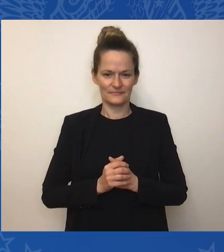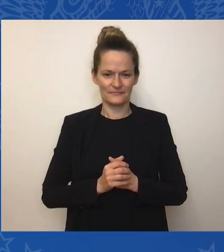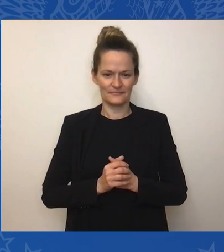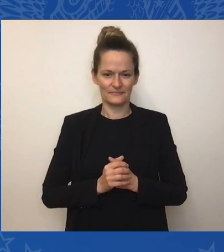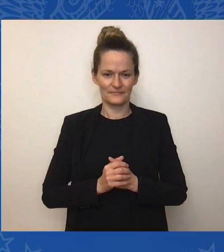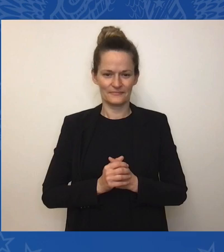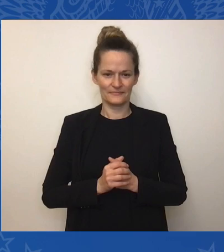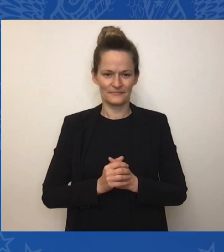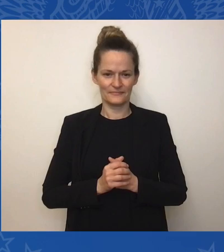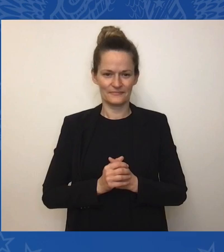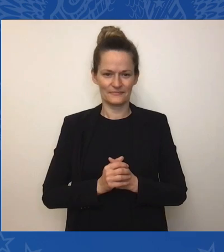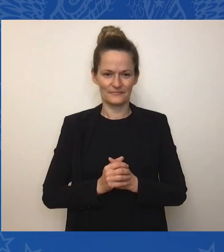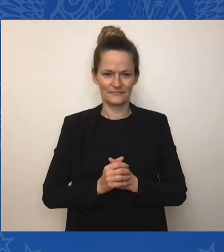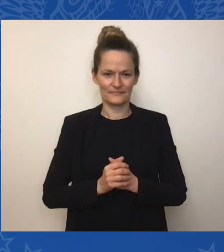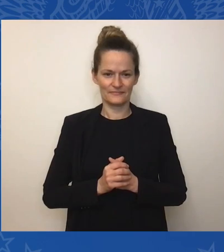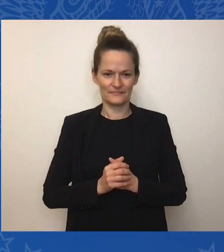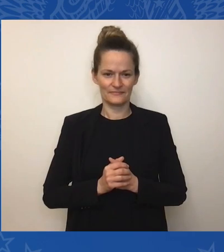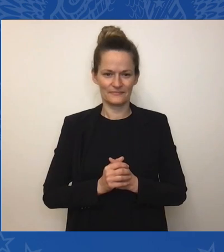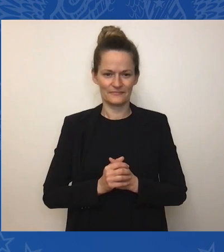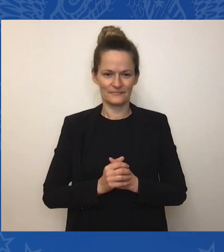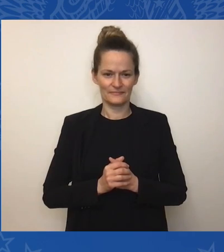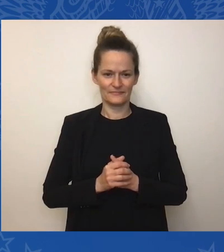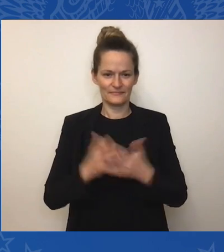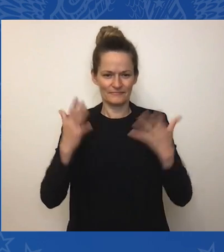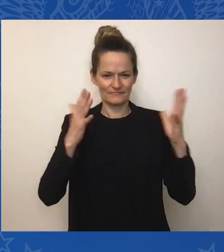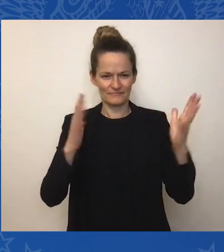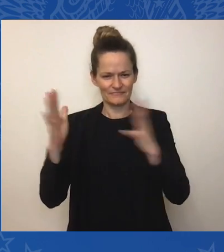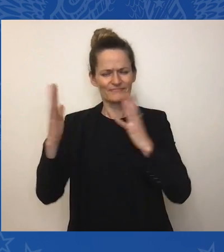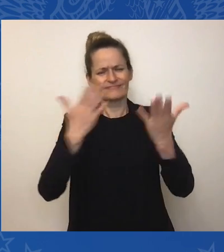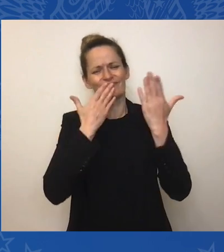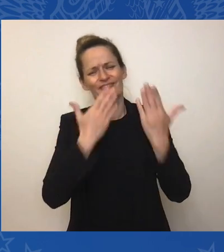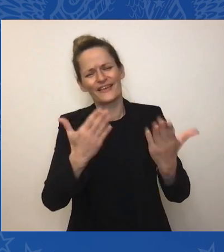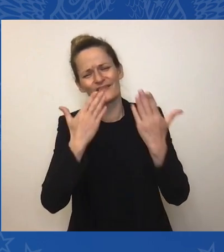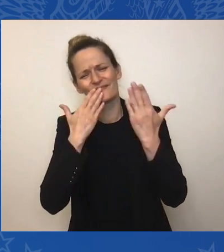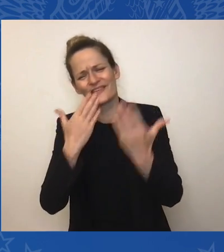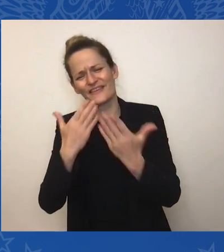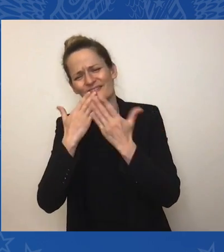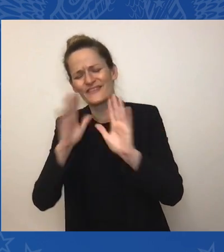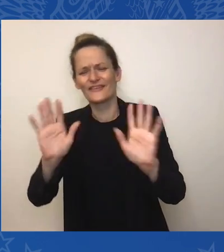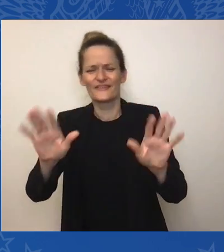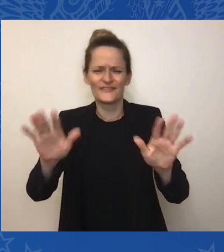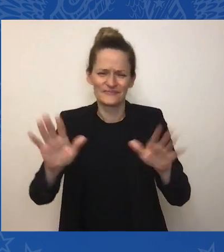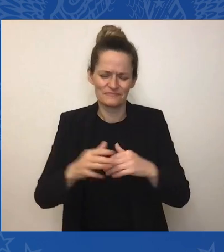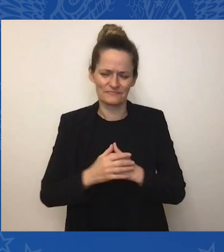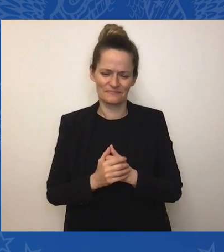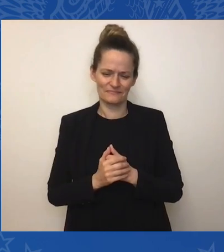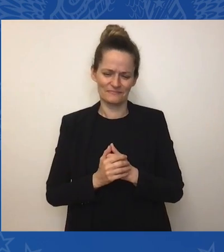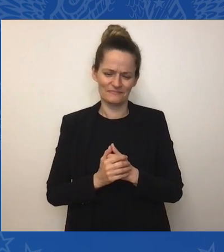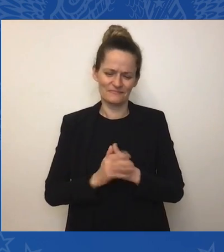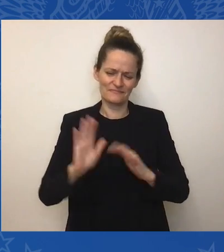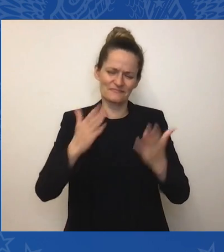The President: Thank you, thank you, thank you, thank you. Thank you all. Is this working? There you go.